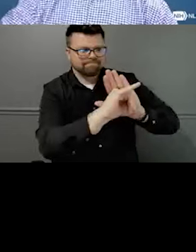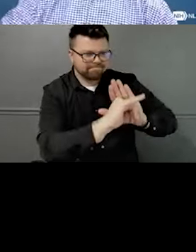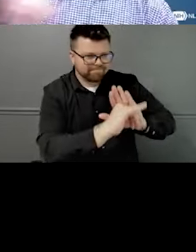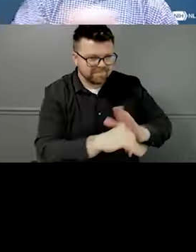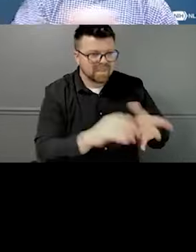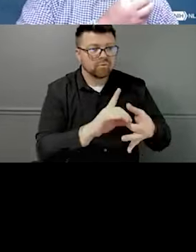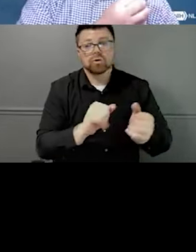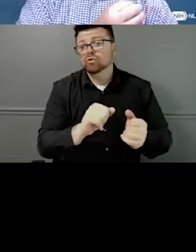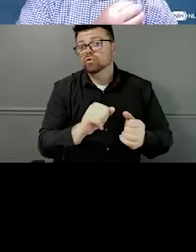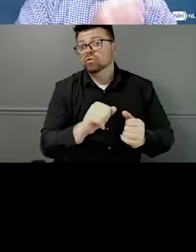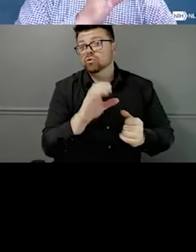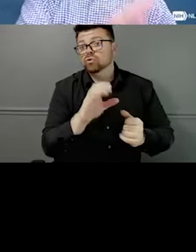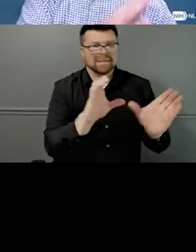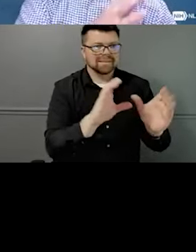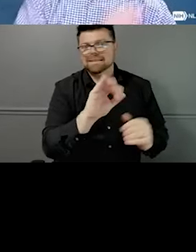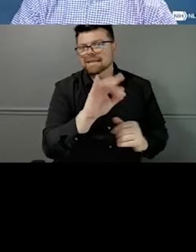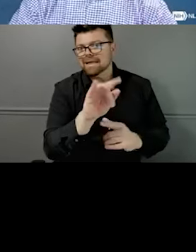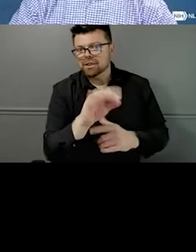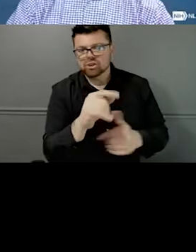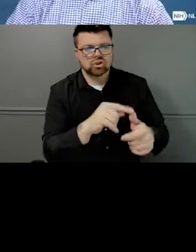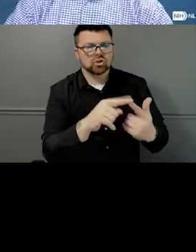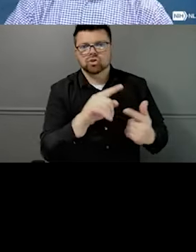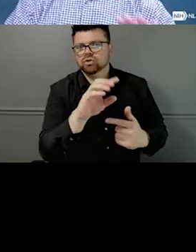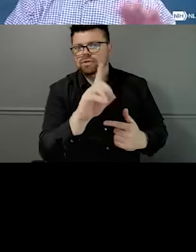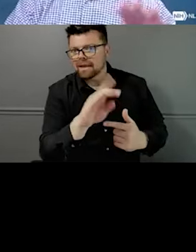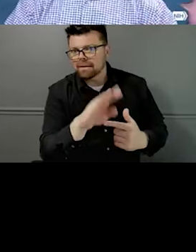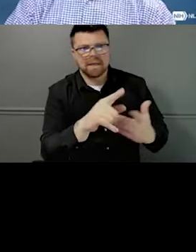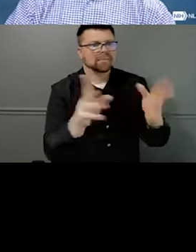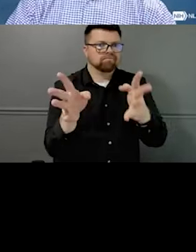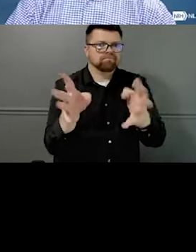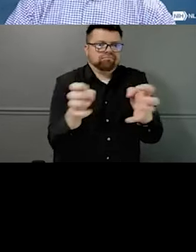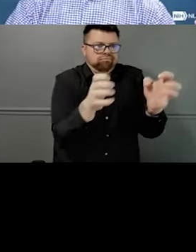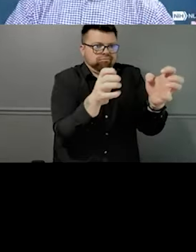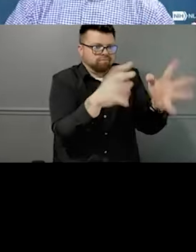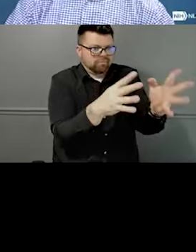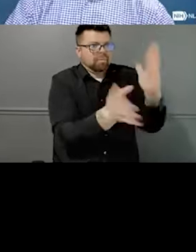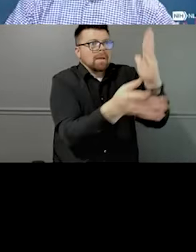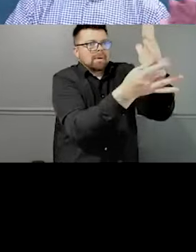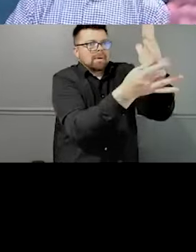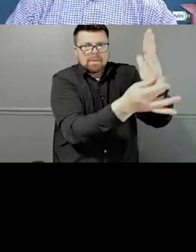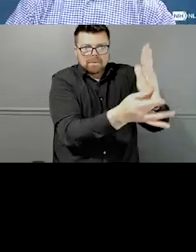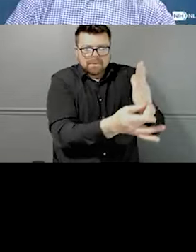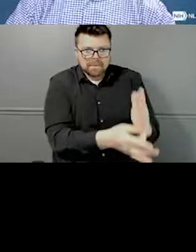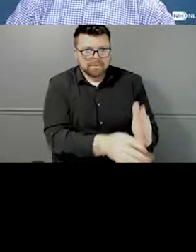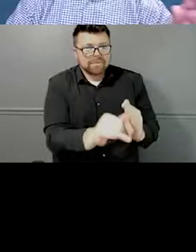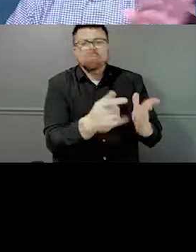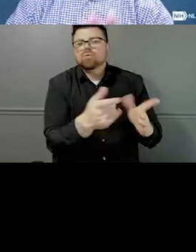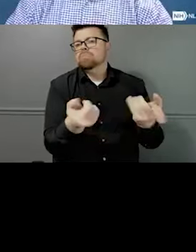pulling those works into your ORCID profile. That would happen automatically. When that does, it becomes